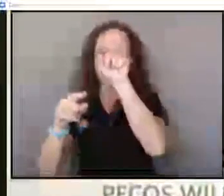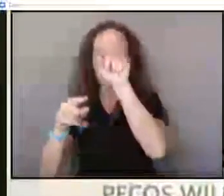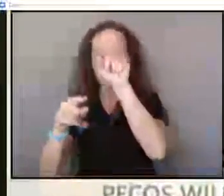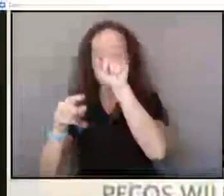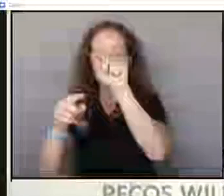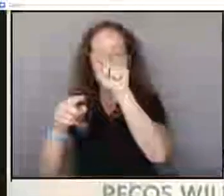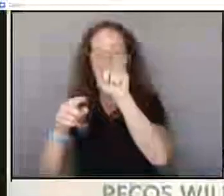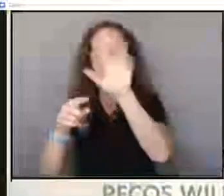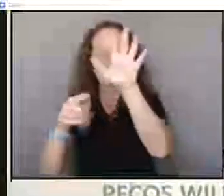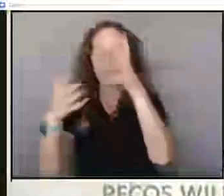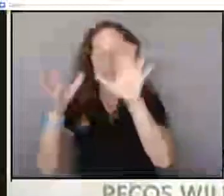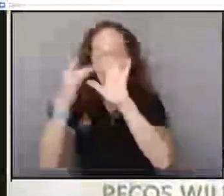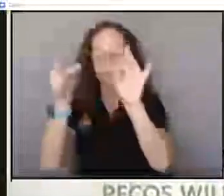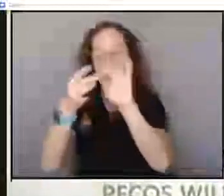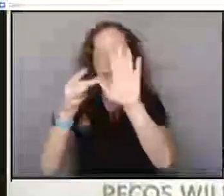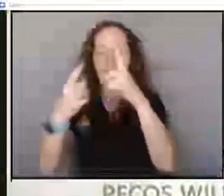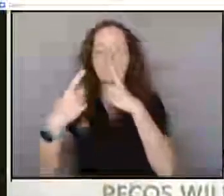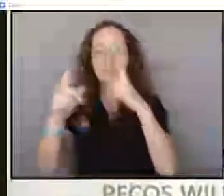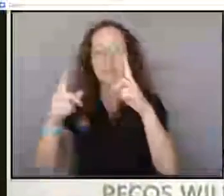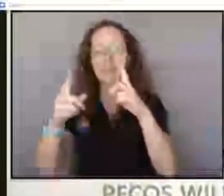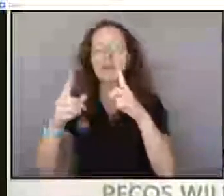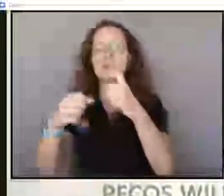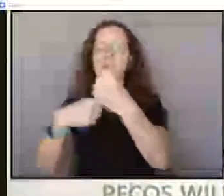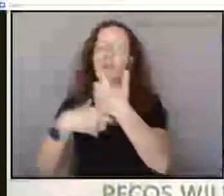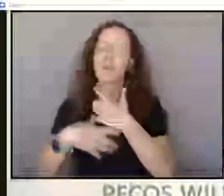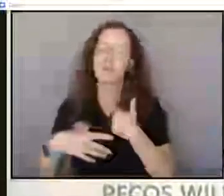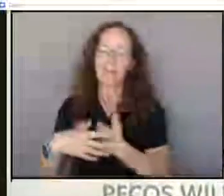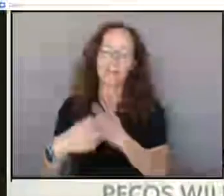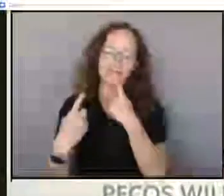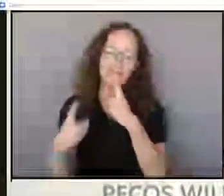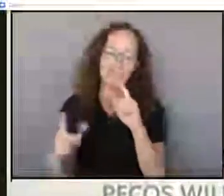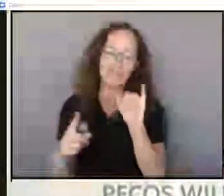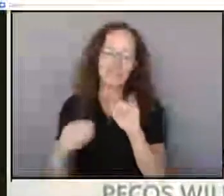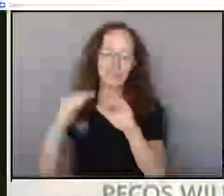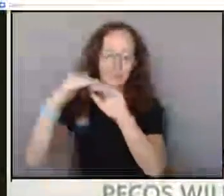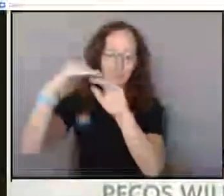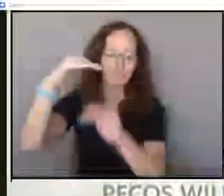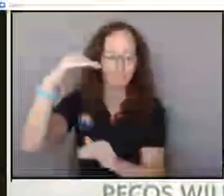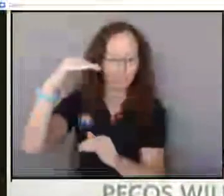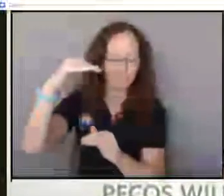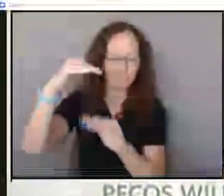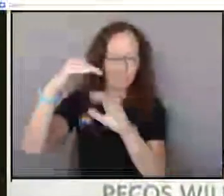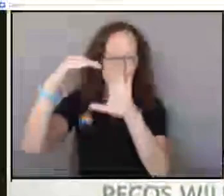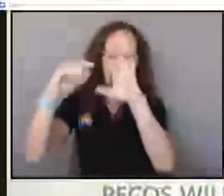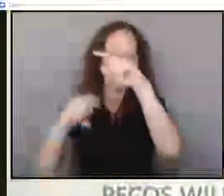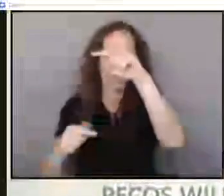TWO ZONES AND HOW WE ARE GOING TO CONNECT THOSE TOGETHER.